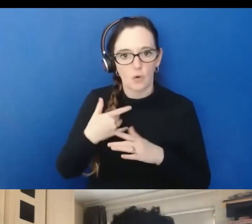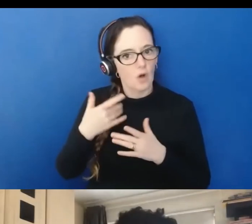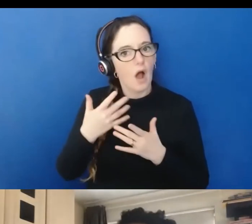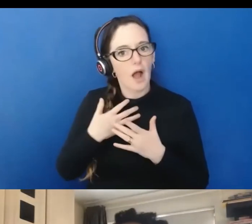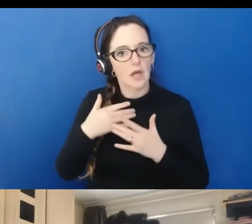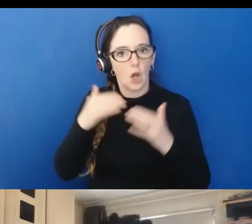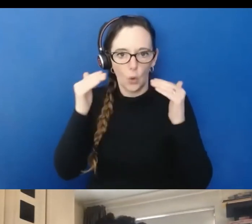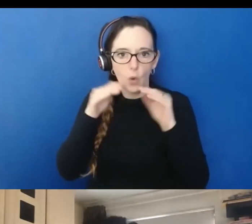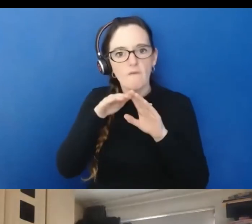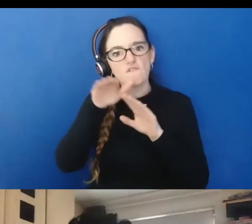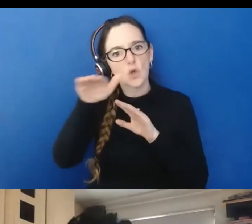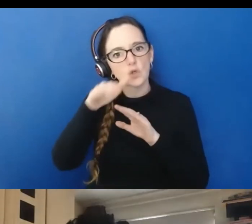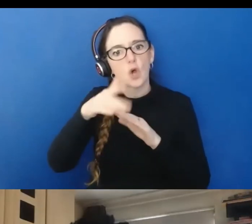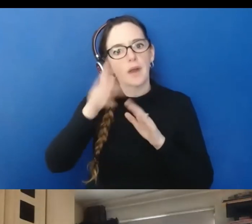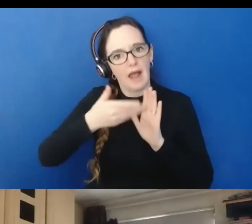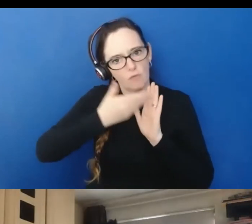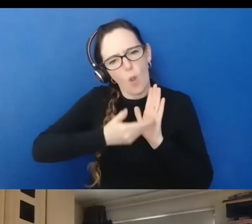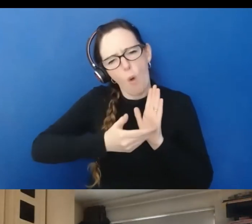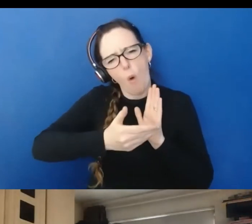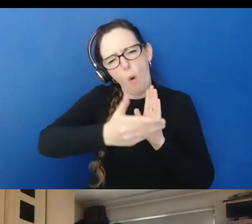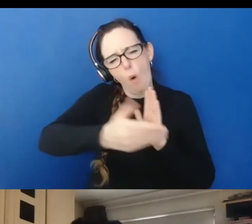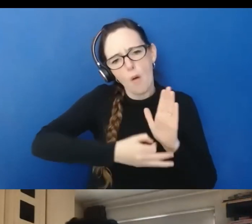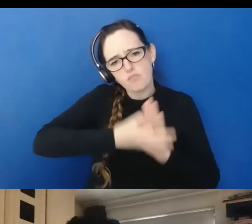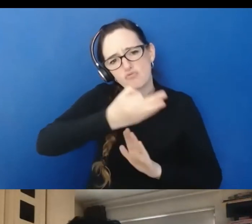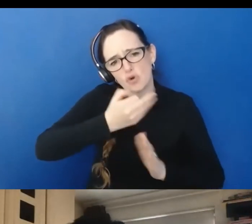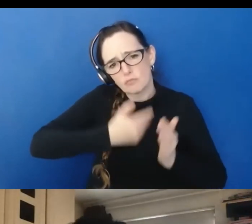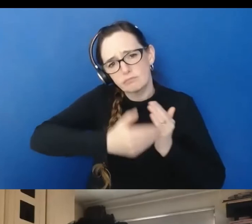Thank you, Soledad. We've got one minute left before I need to